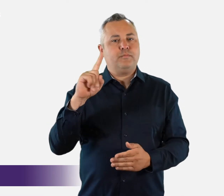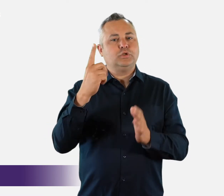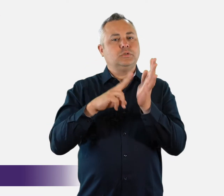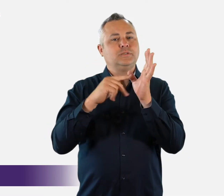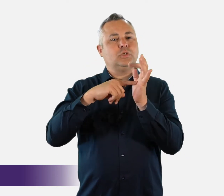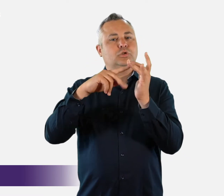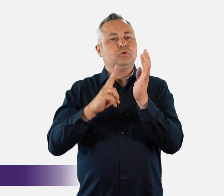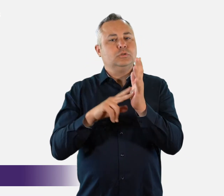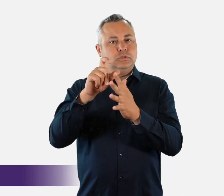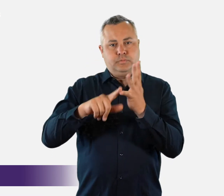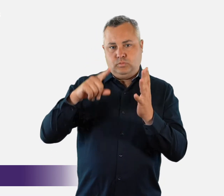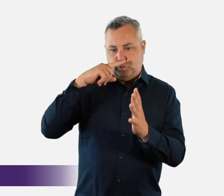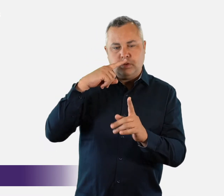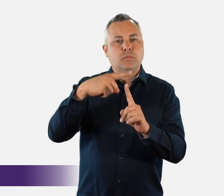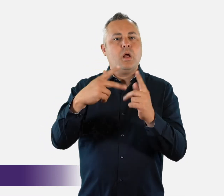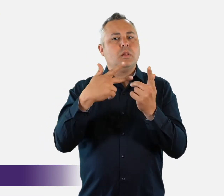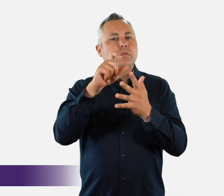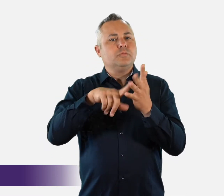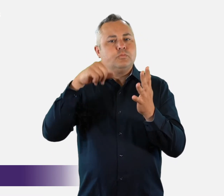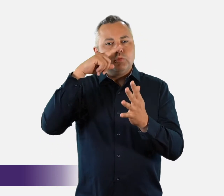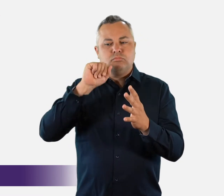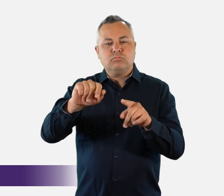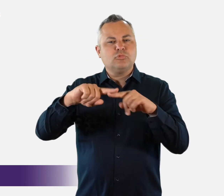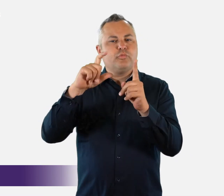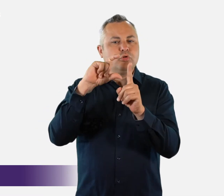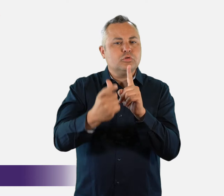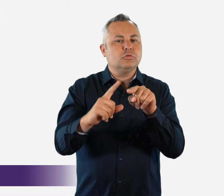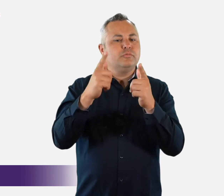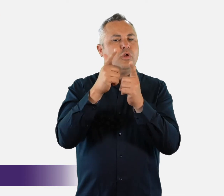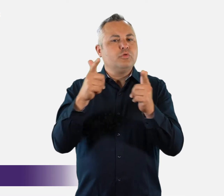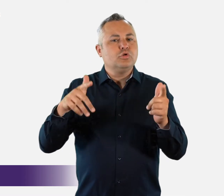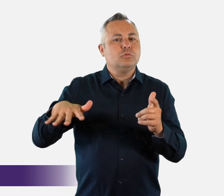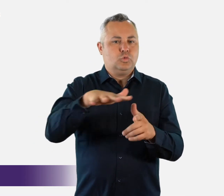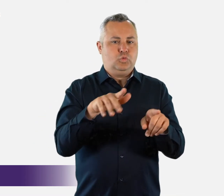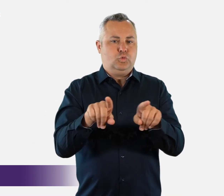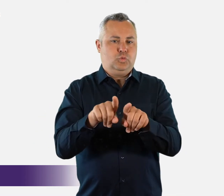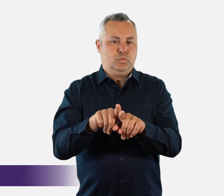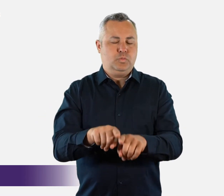First Nations people with disability and culturally and linguistically diverse people with disability.